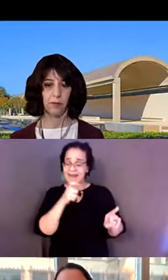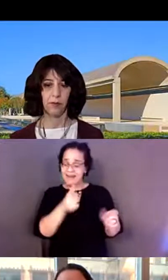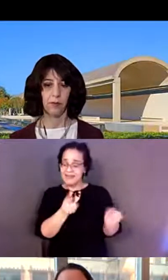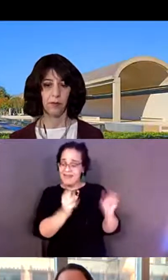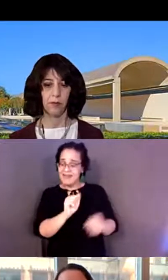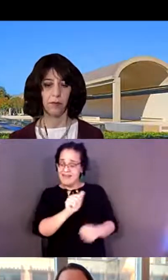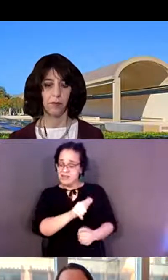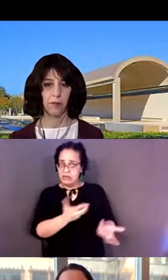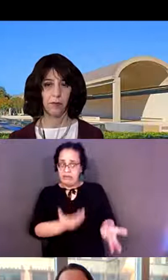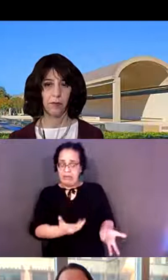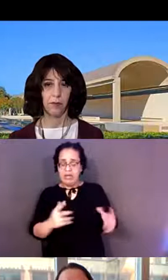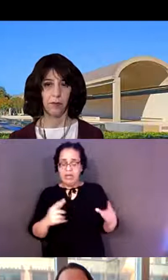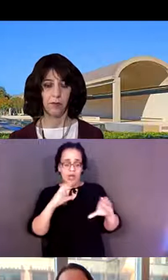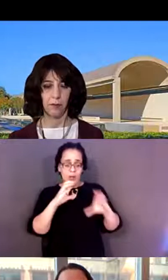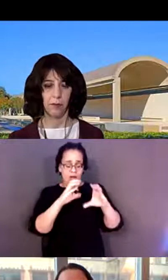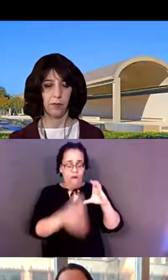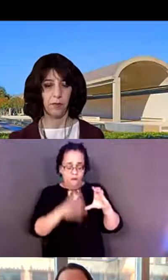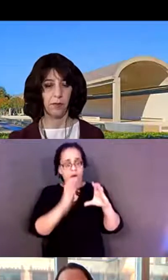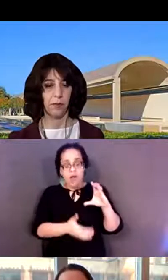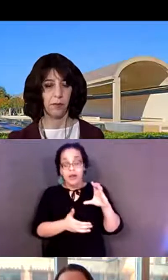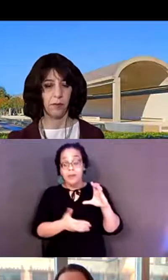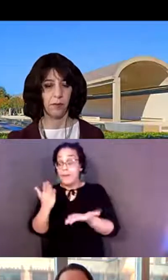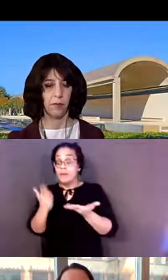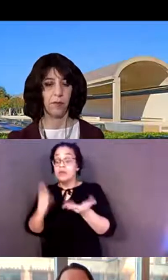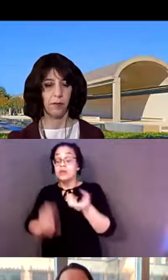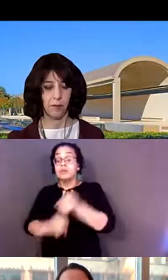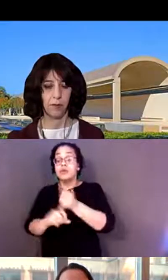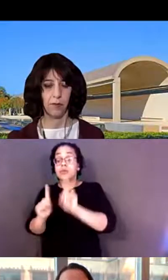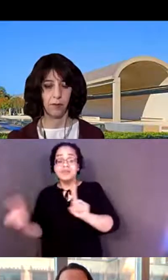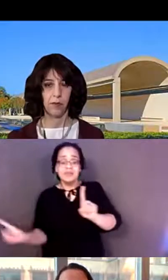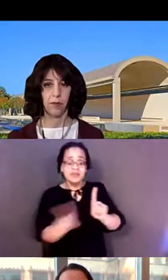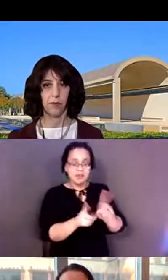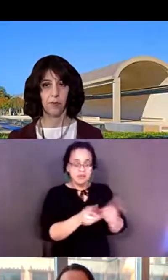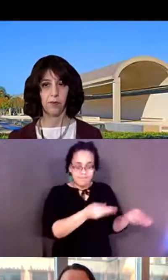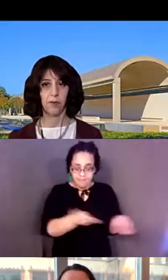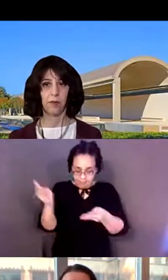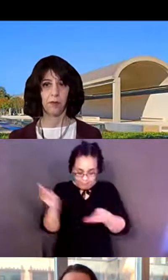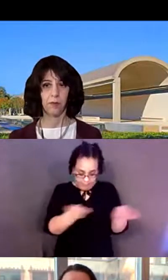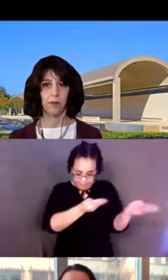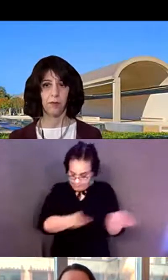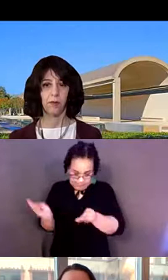have their support person in there to help them communicate to their doctors